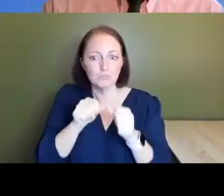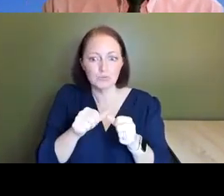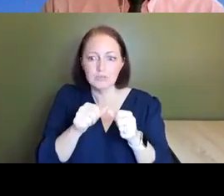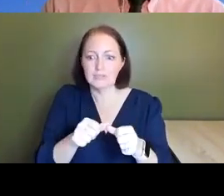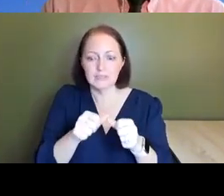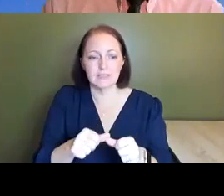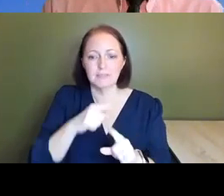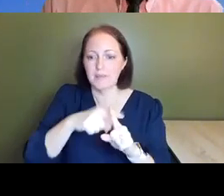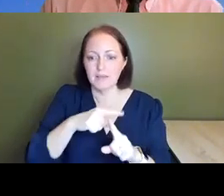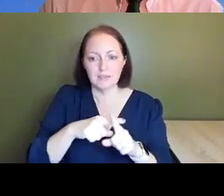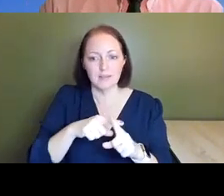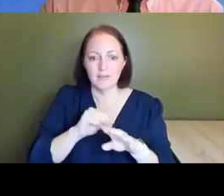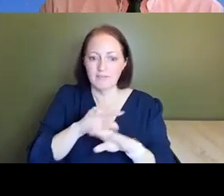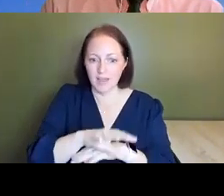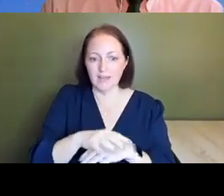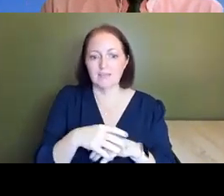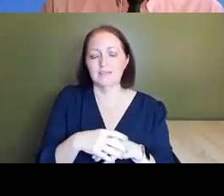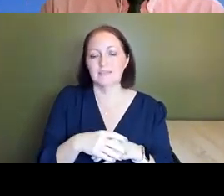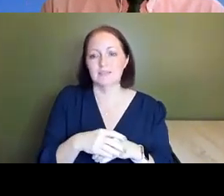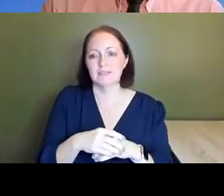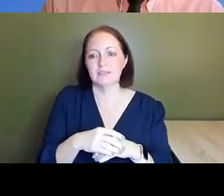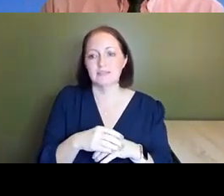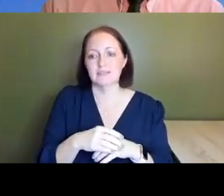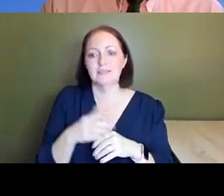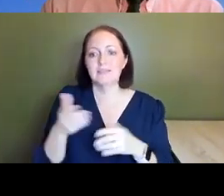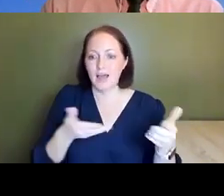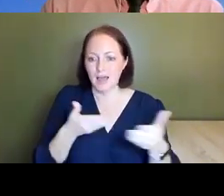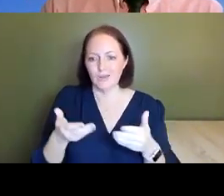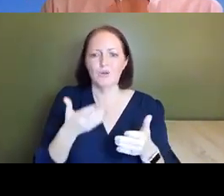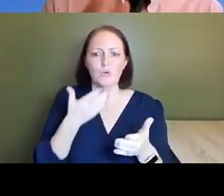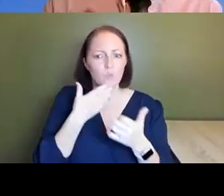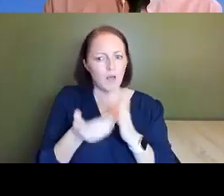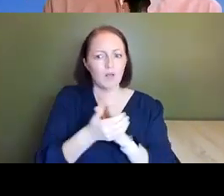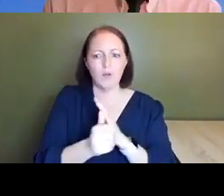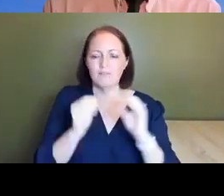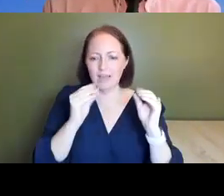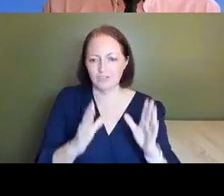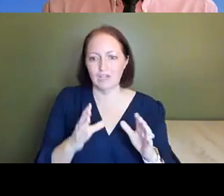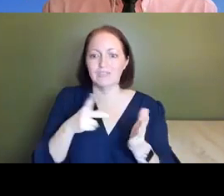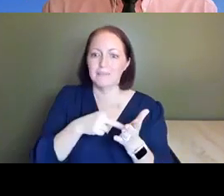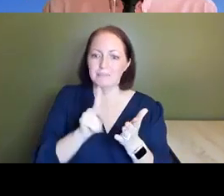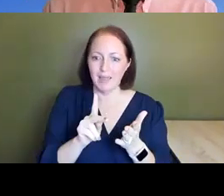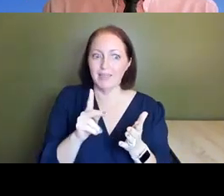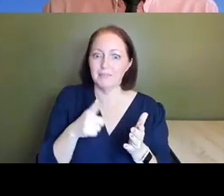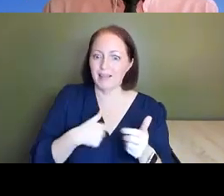positive effects employ well qualified educators. And pay them a livable wage commensurate with